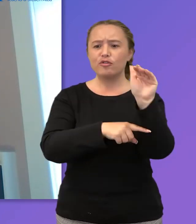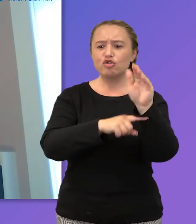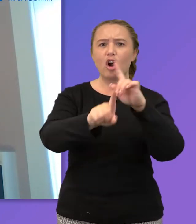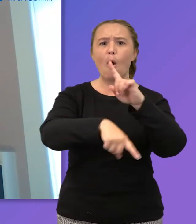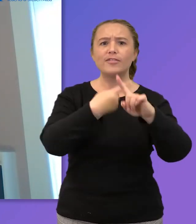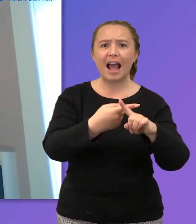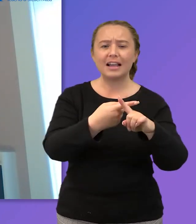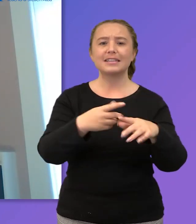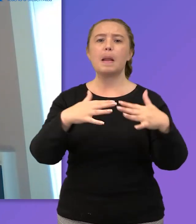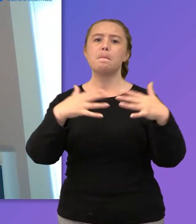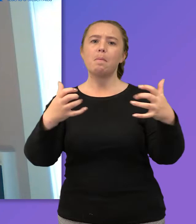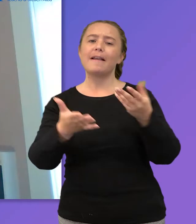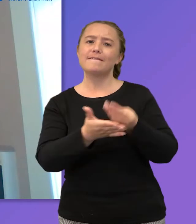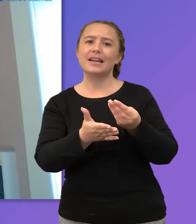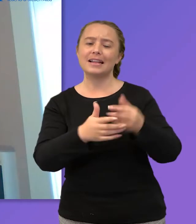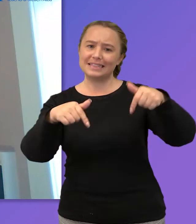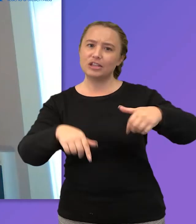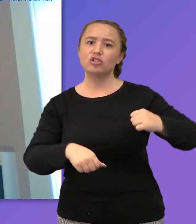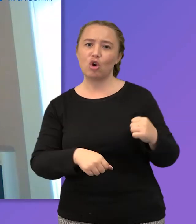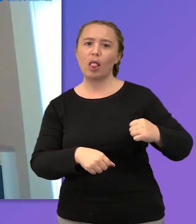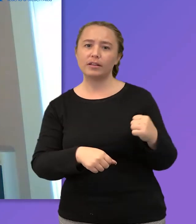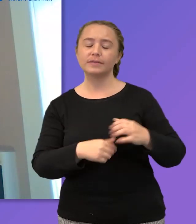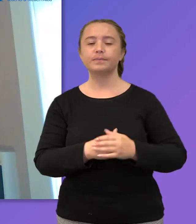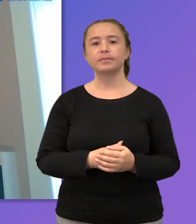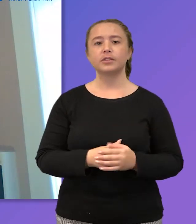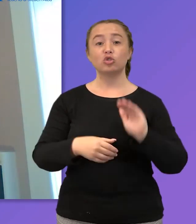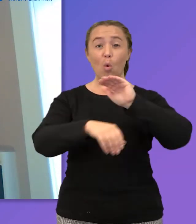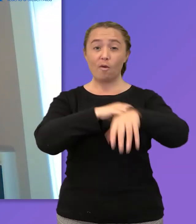considering the future of taxation on public finances in Scotland. In addition to collecting